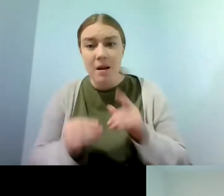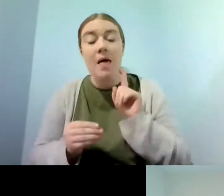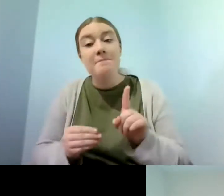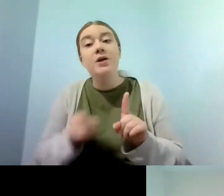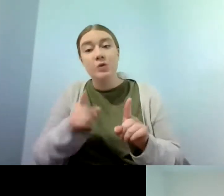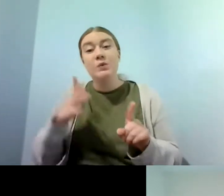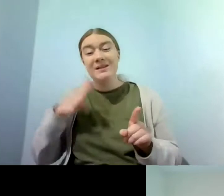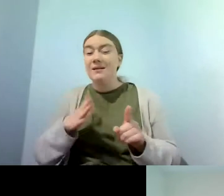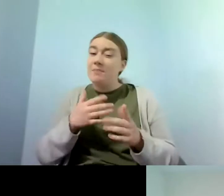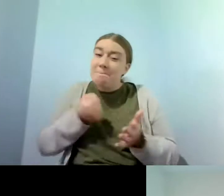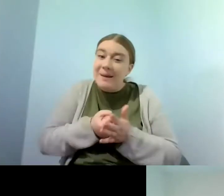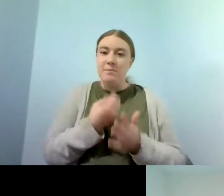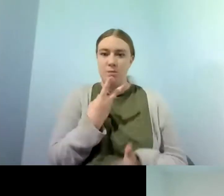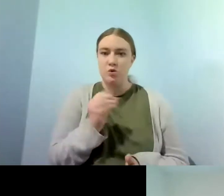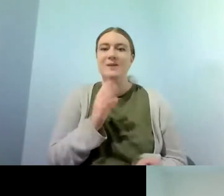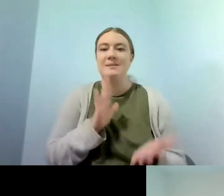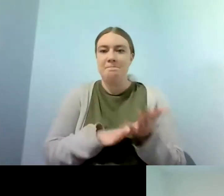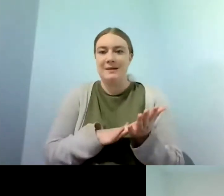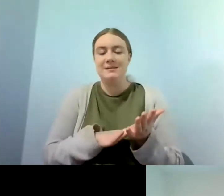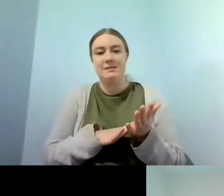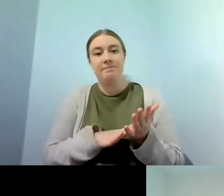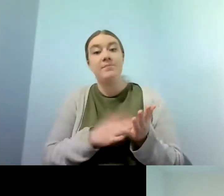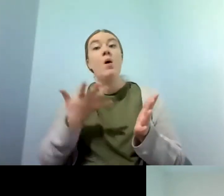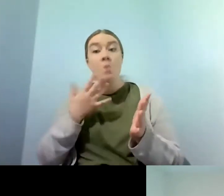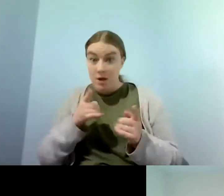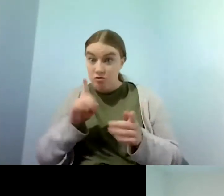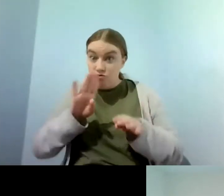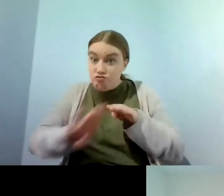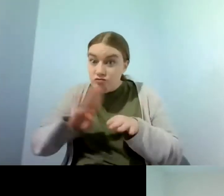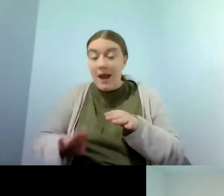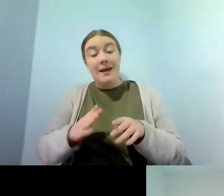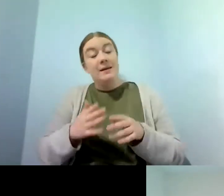20 minutes and then once you've trained once you've attended the one hour training session